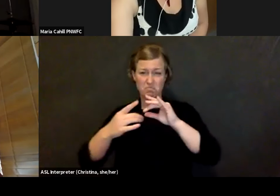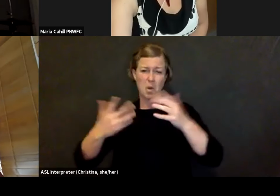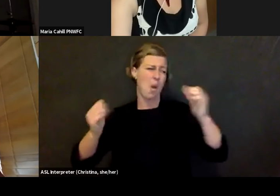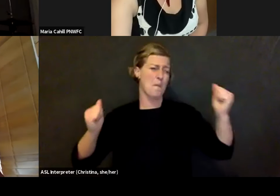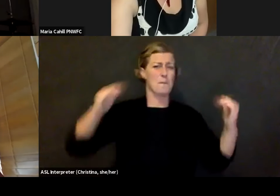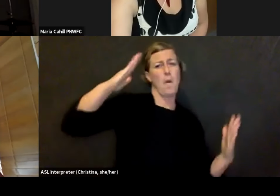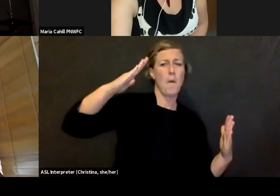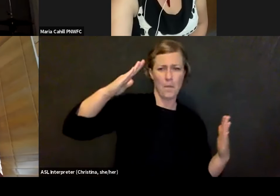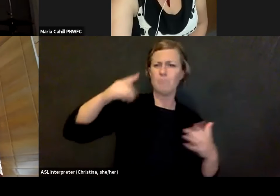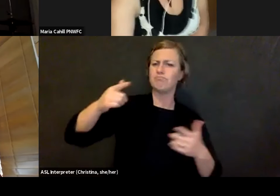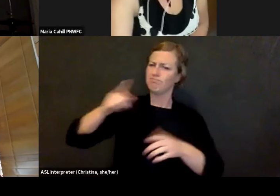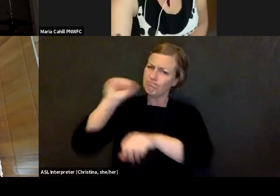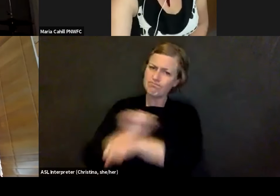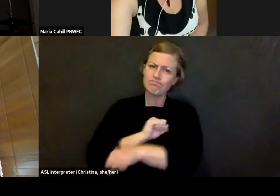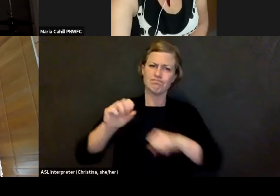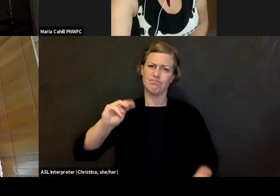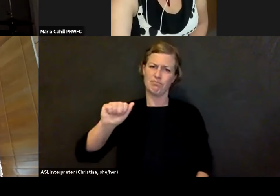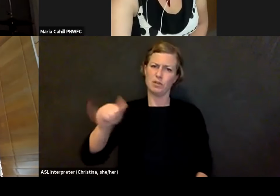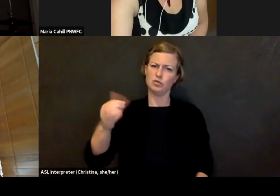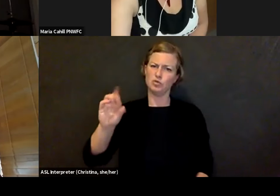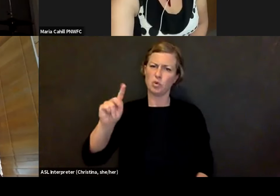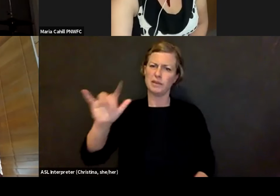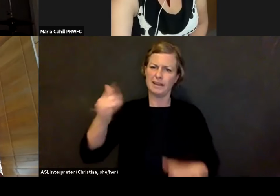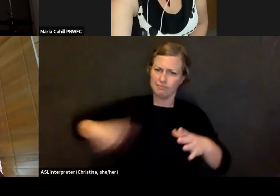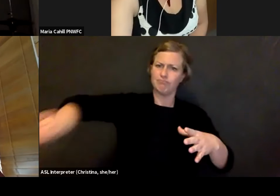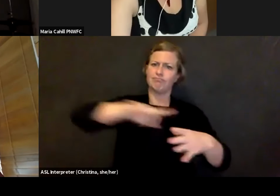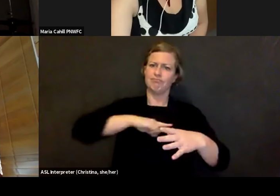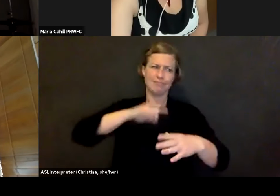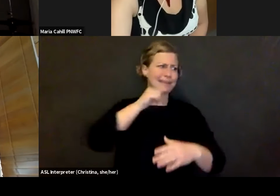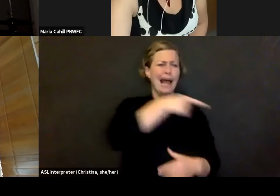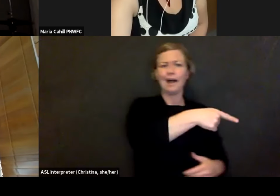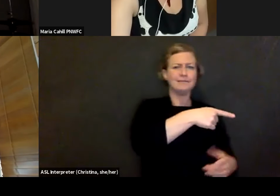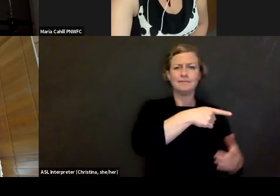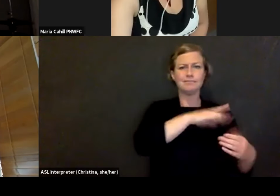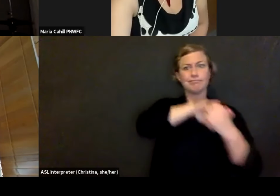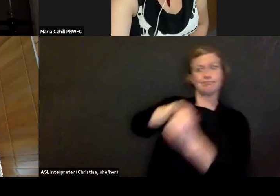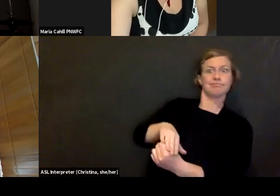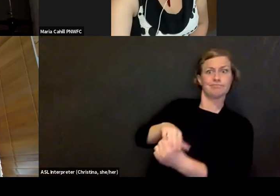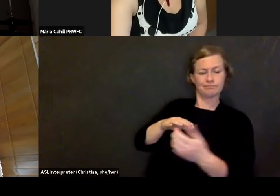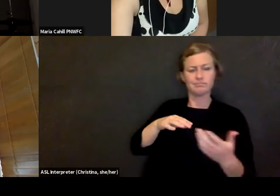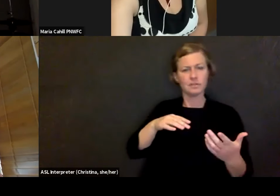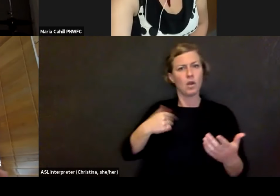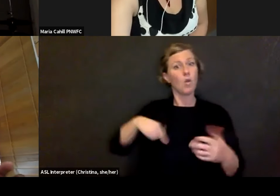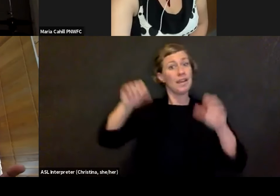our best to work together to actually achieve the common goals, we will find that we have been the majority